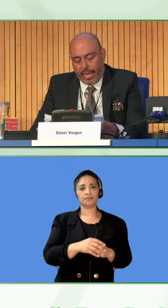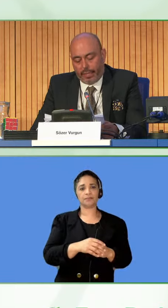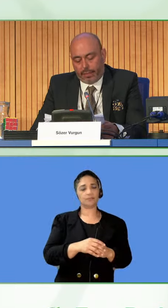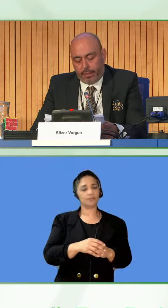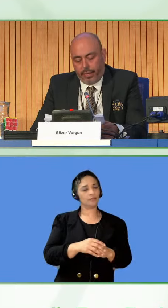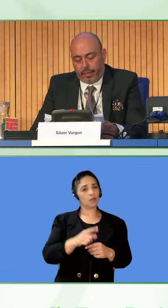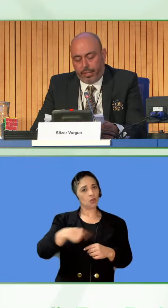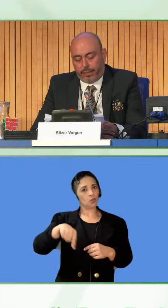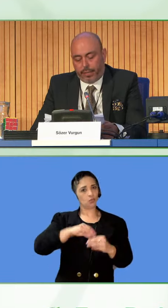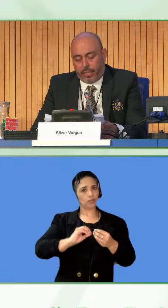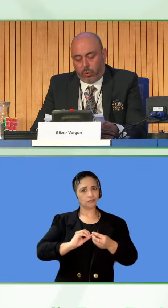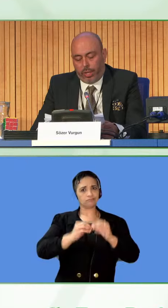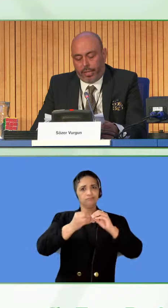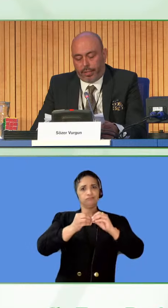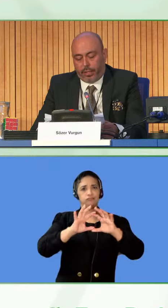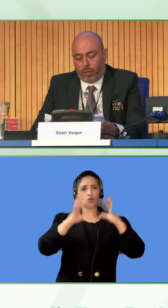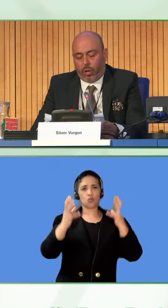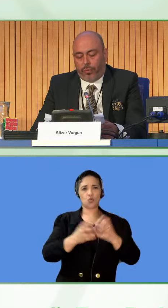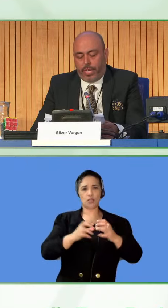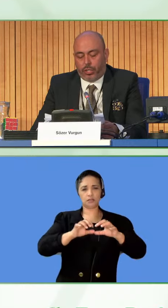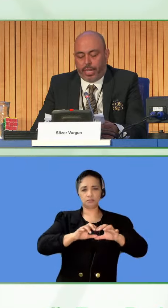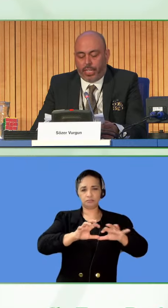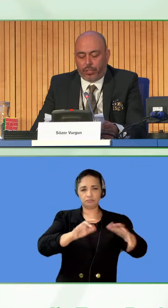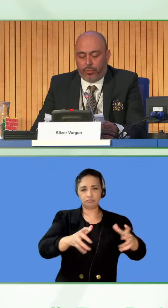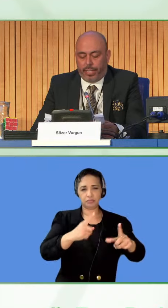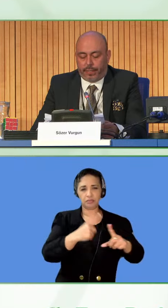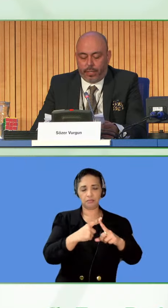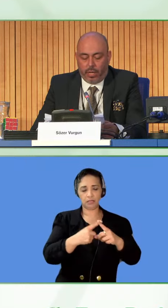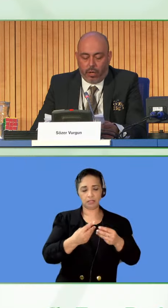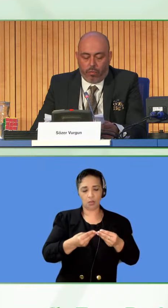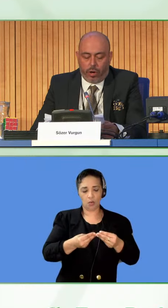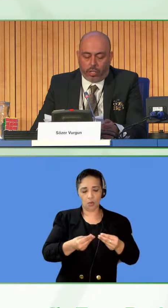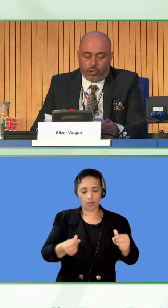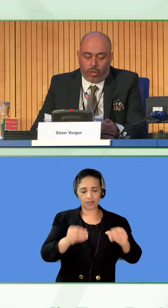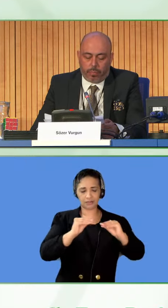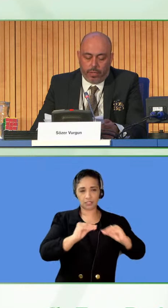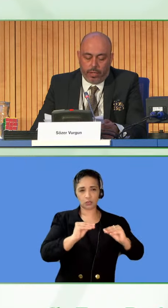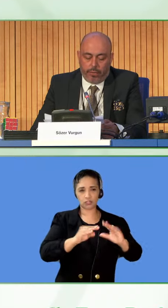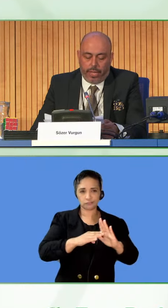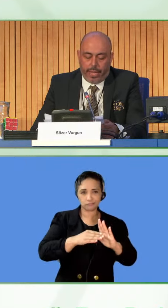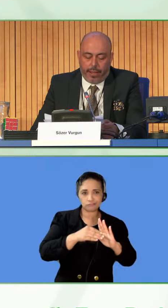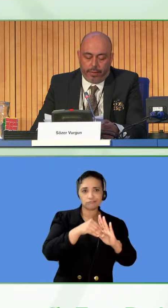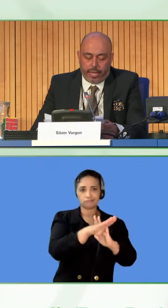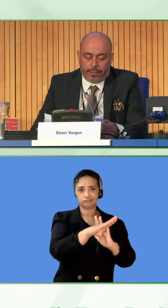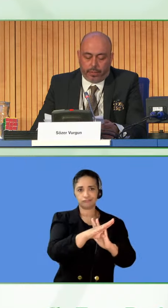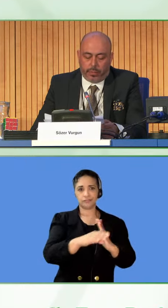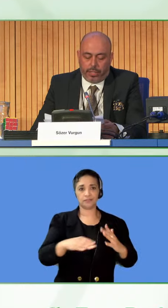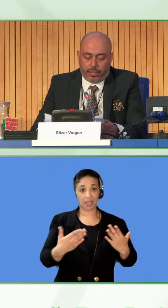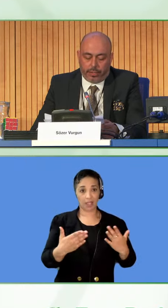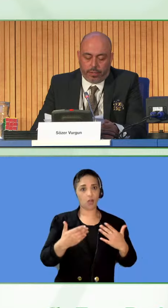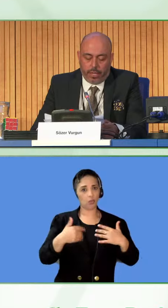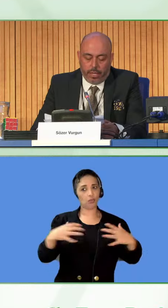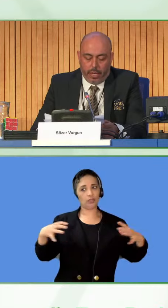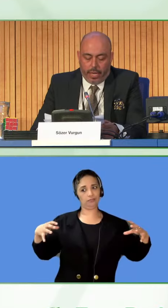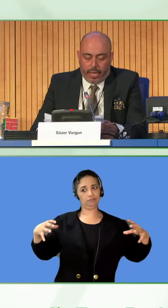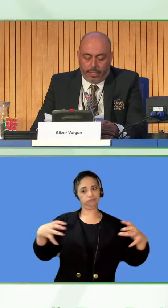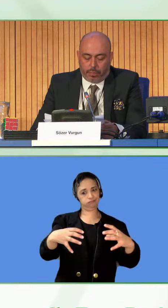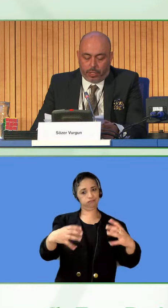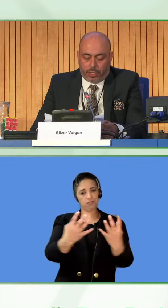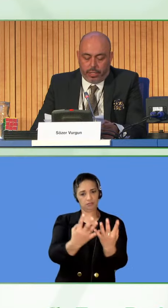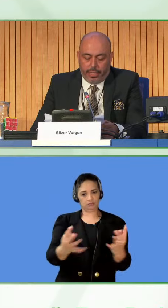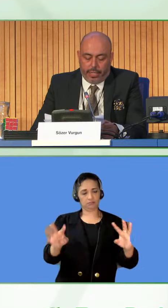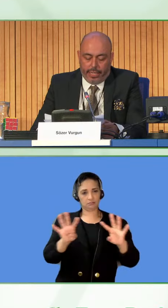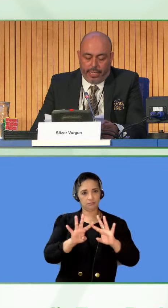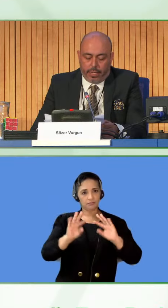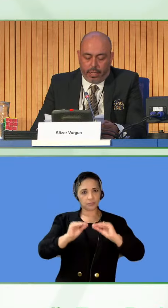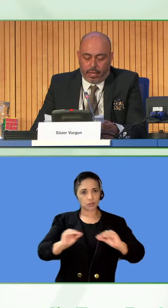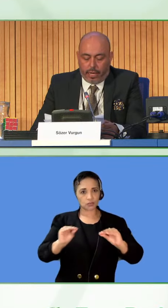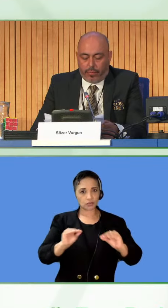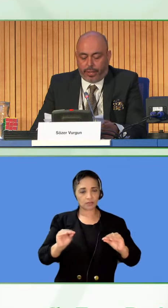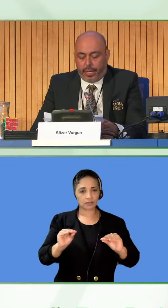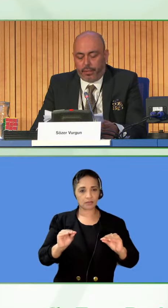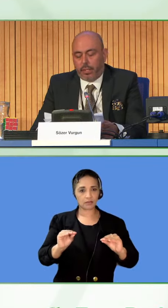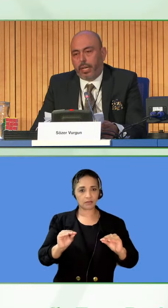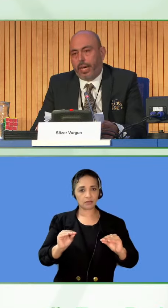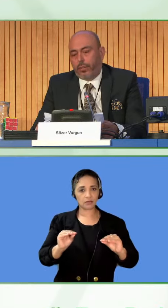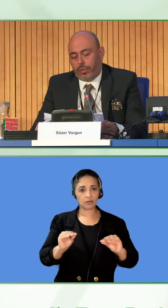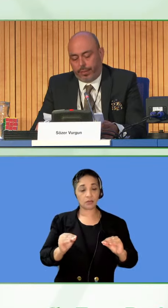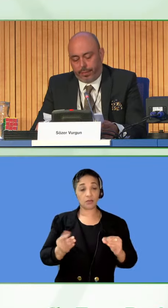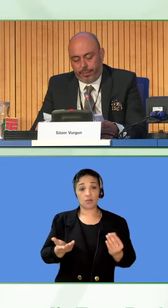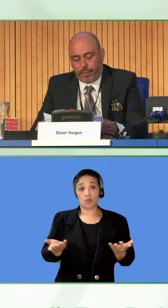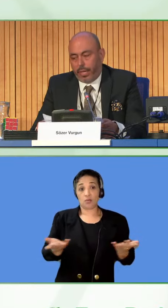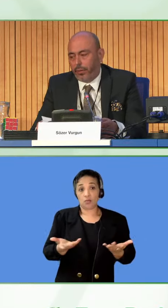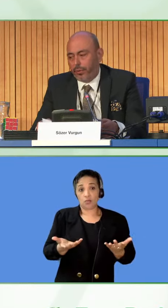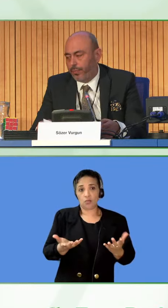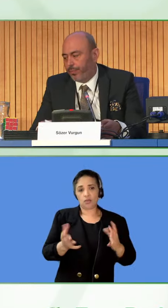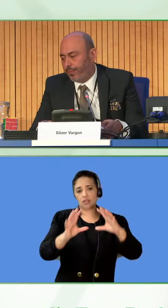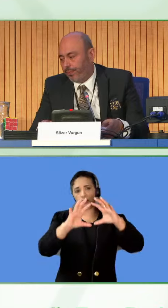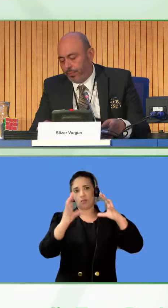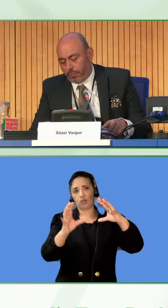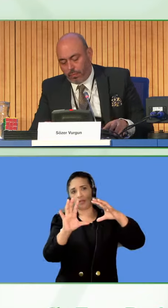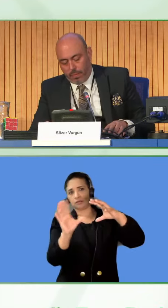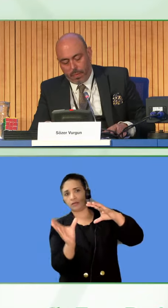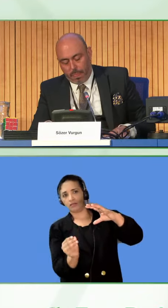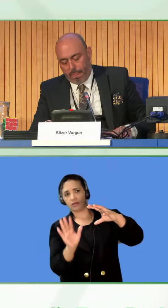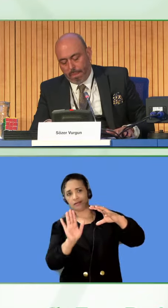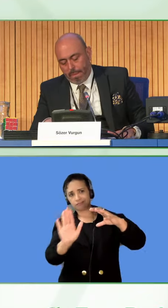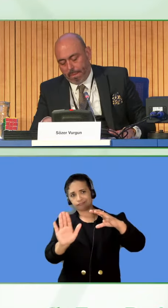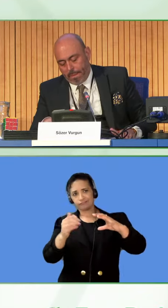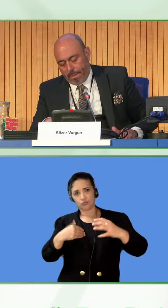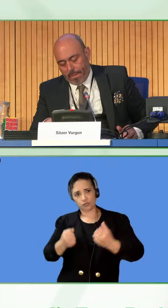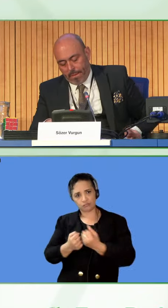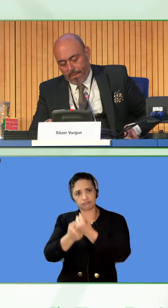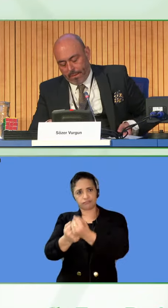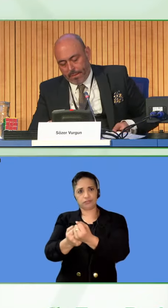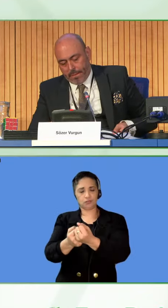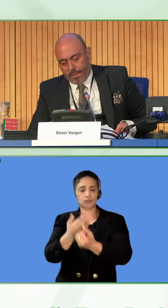And increase the quality of education with workshops, especially in Africa, thank you.